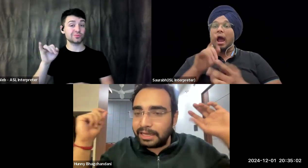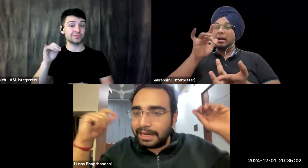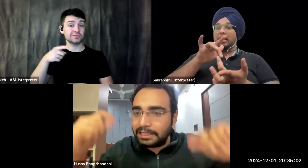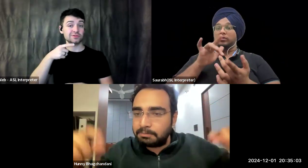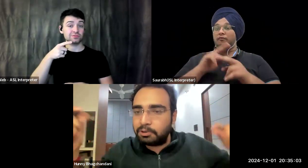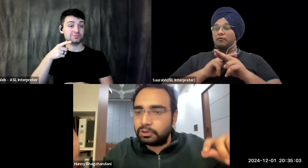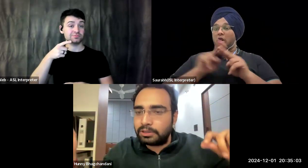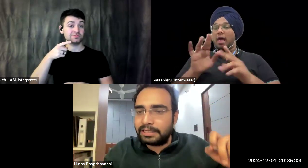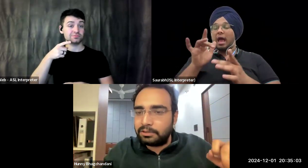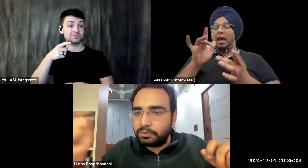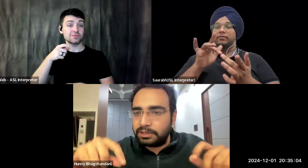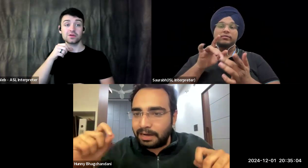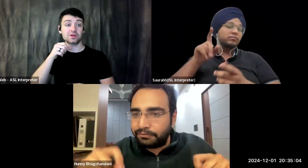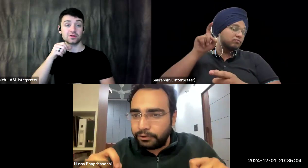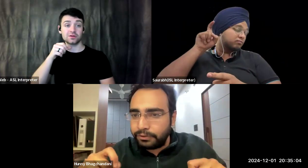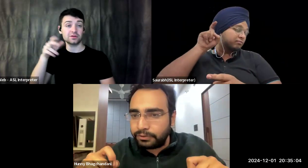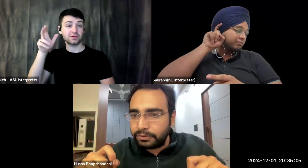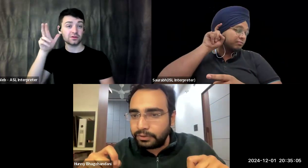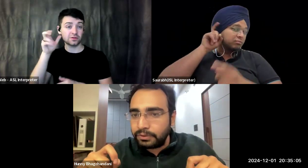regular hearing aids, Bluetooth connected to the smartphone